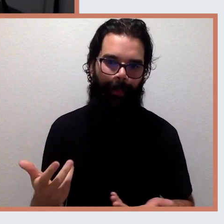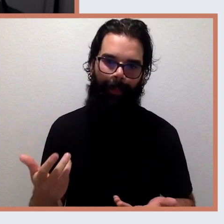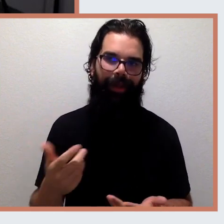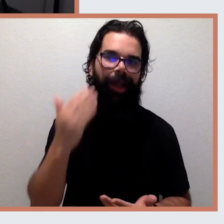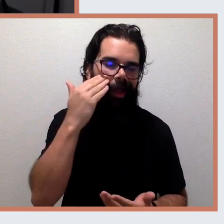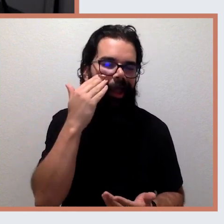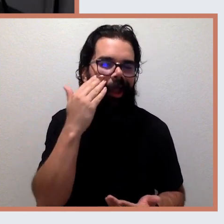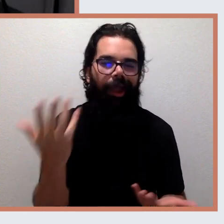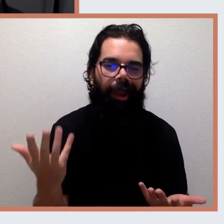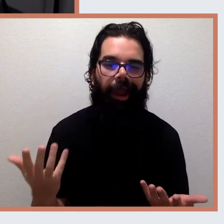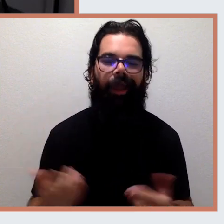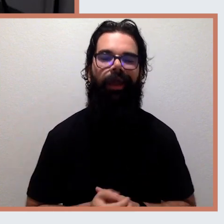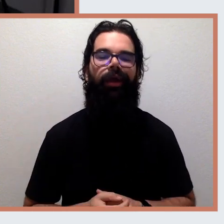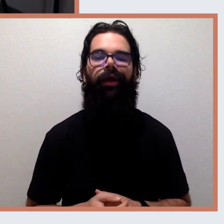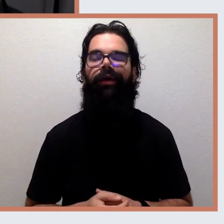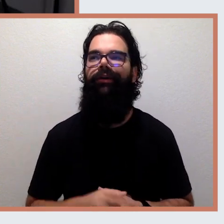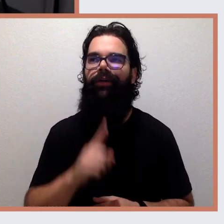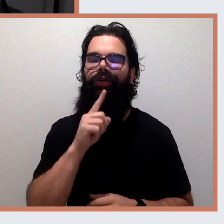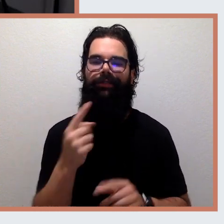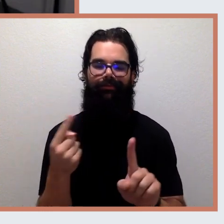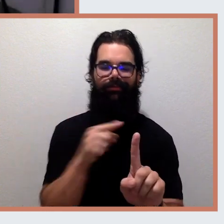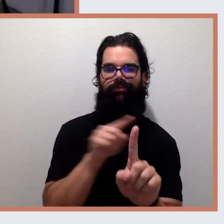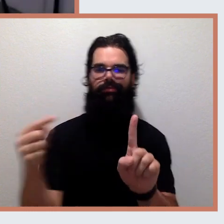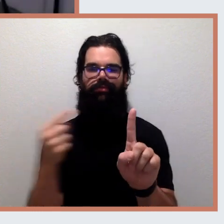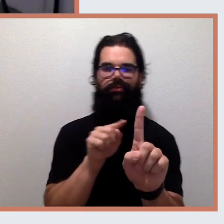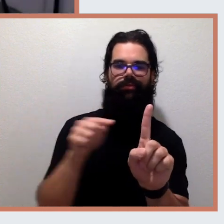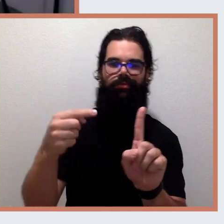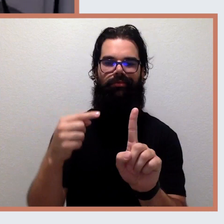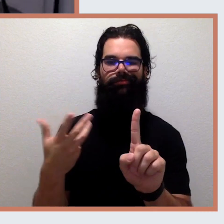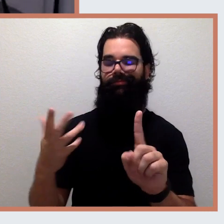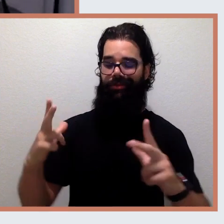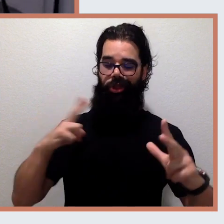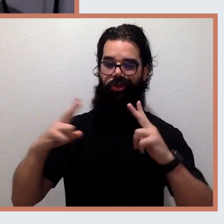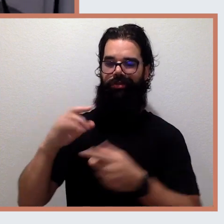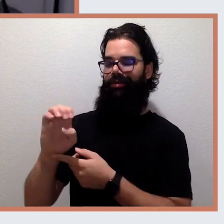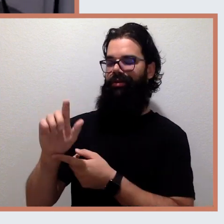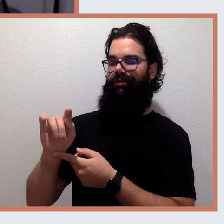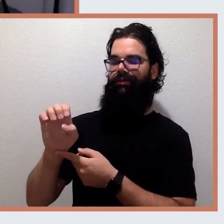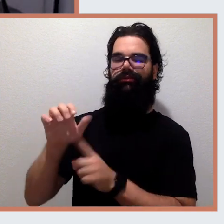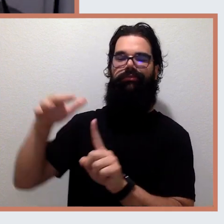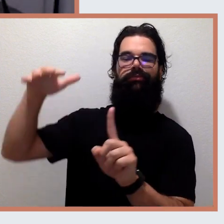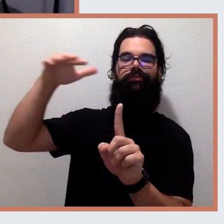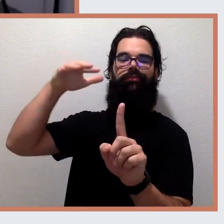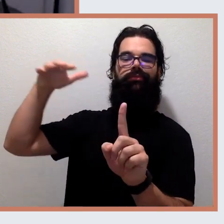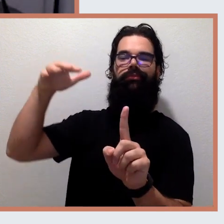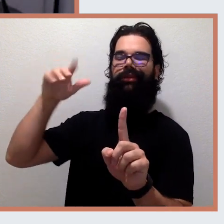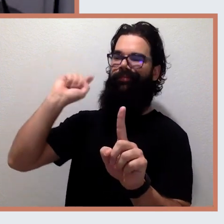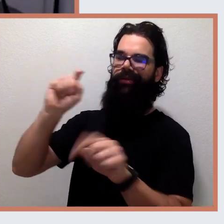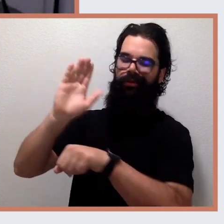Maybe they did, but no, so you gotta... Like I said, it's very tricky,